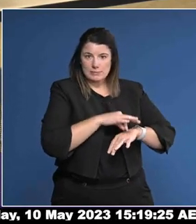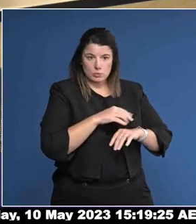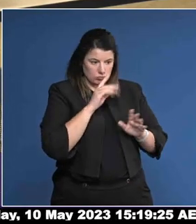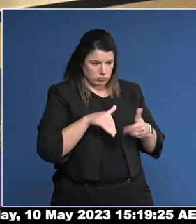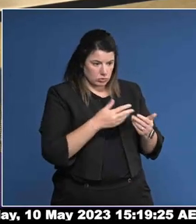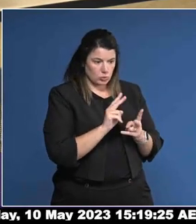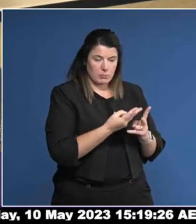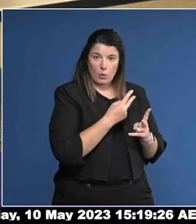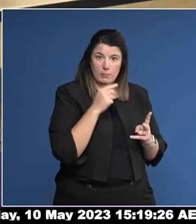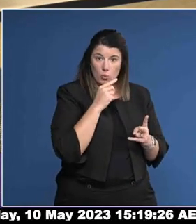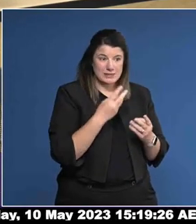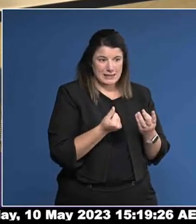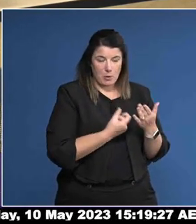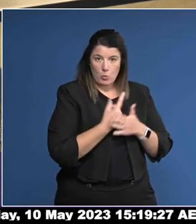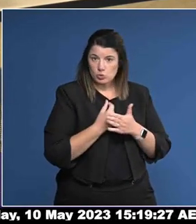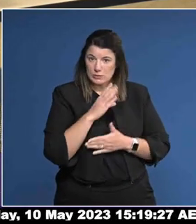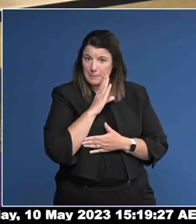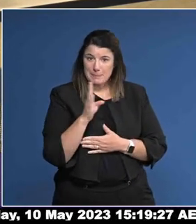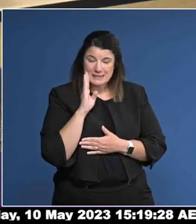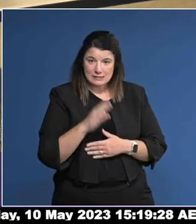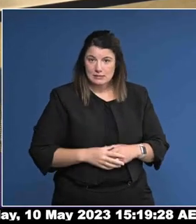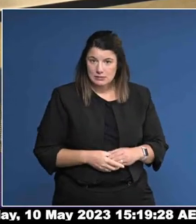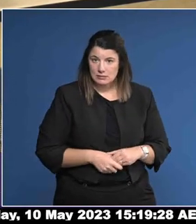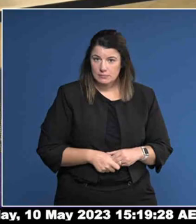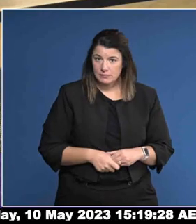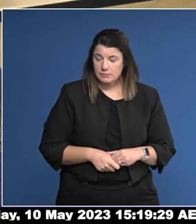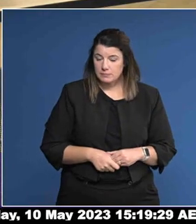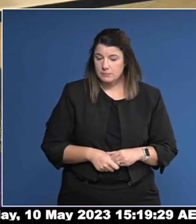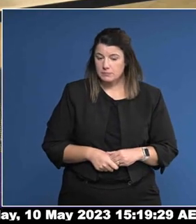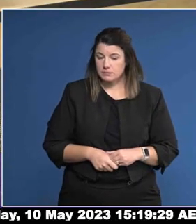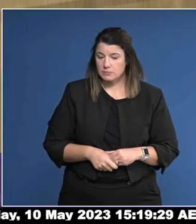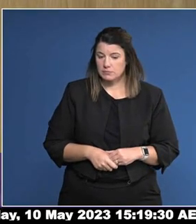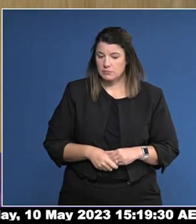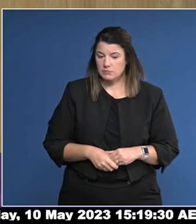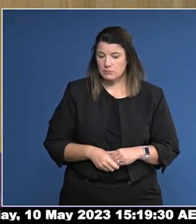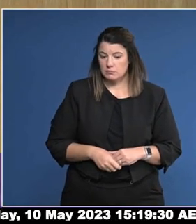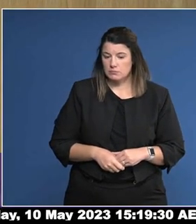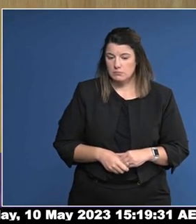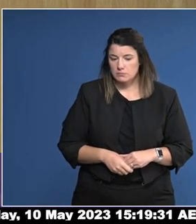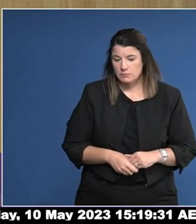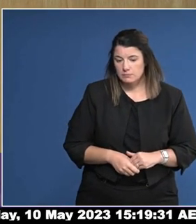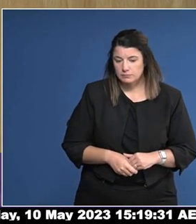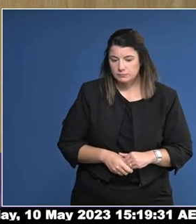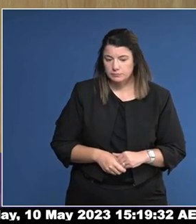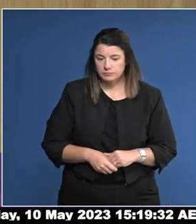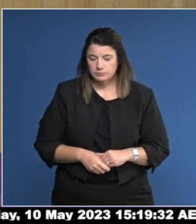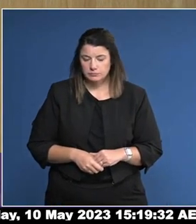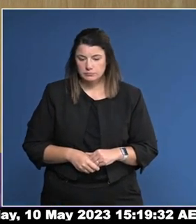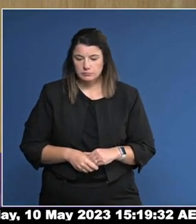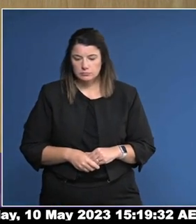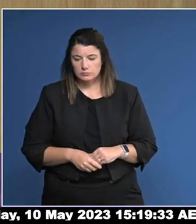gone missed? MR TRACEY: If I understand your - your assertion correctly, yes, I agree.